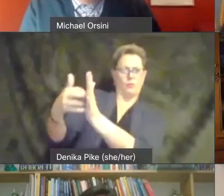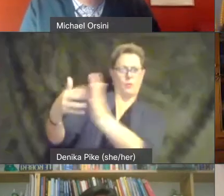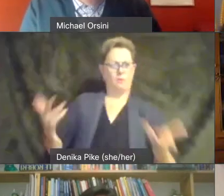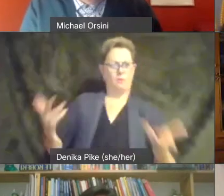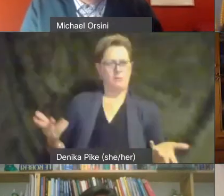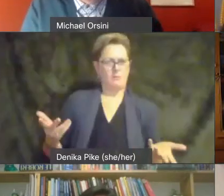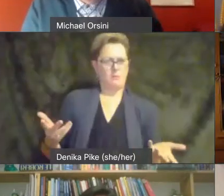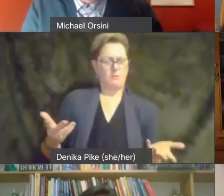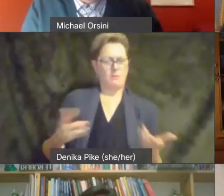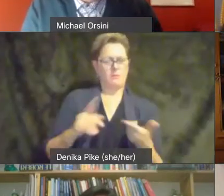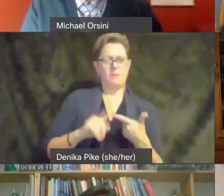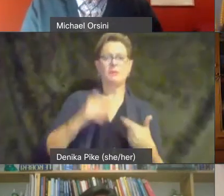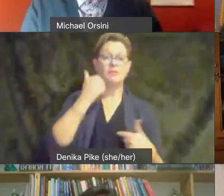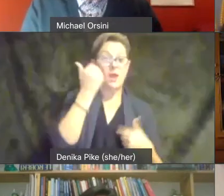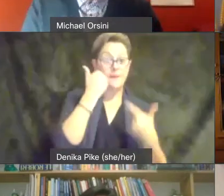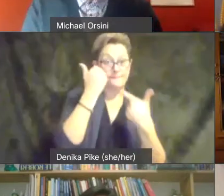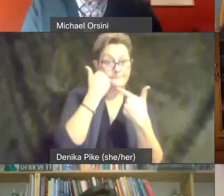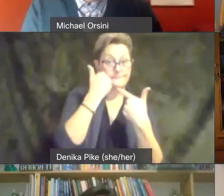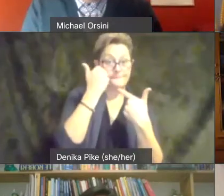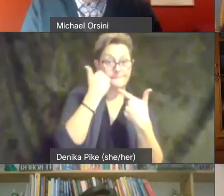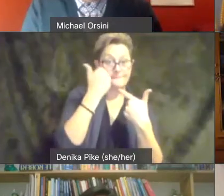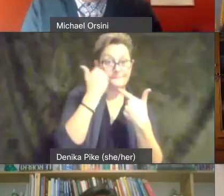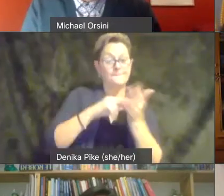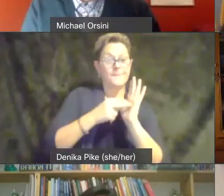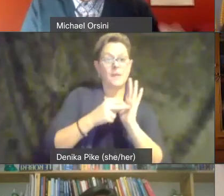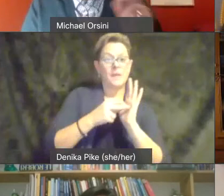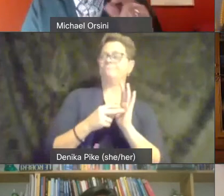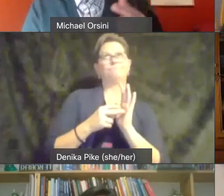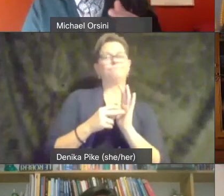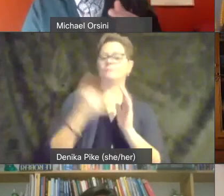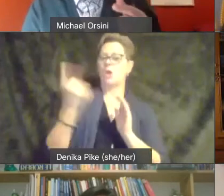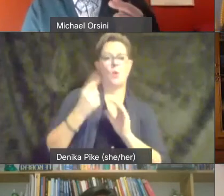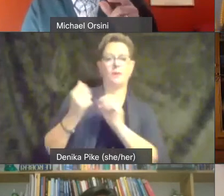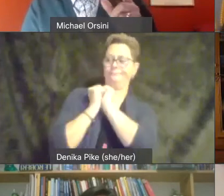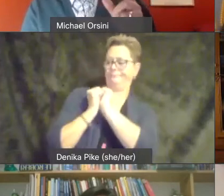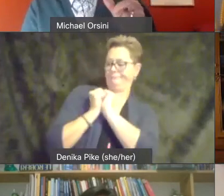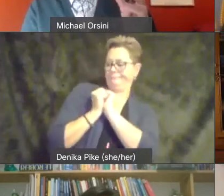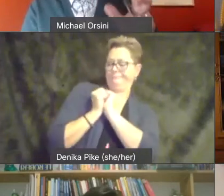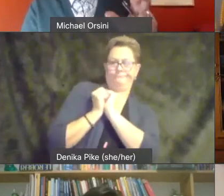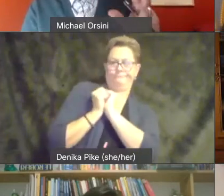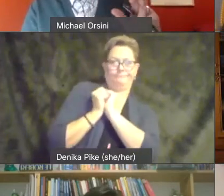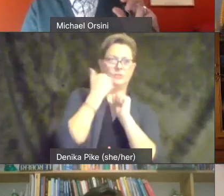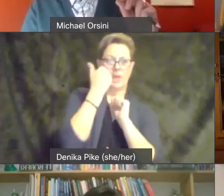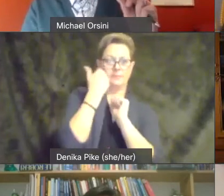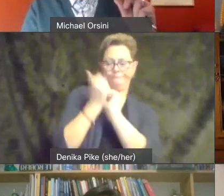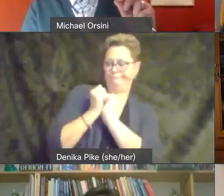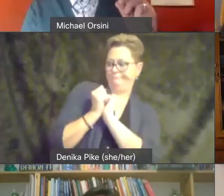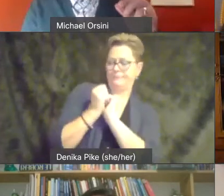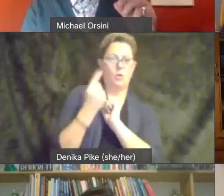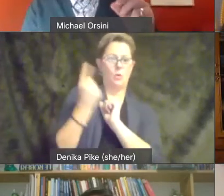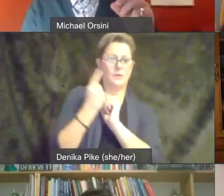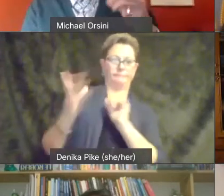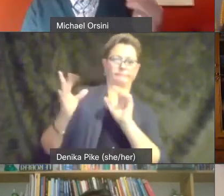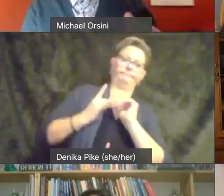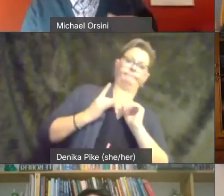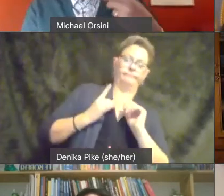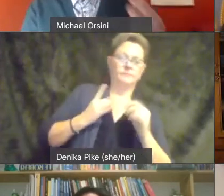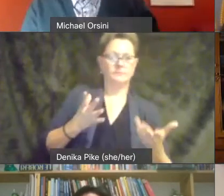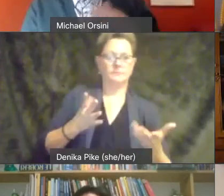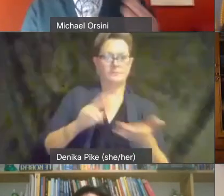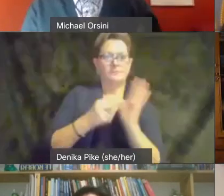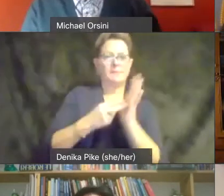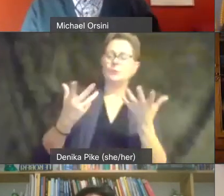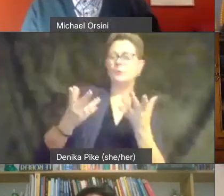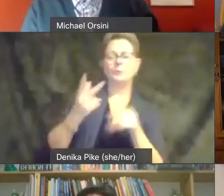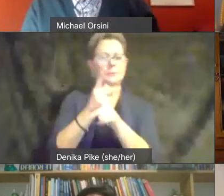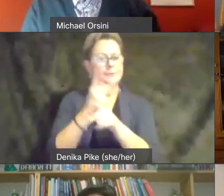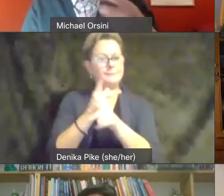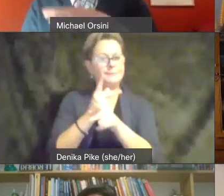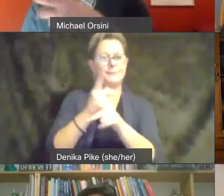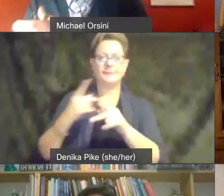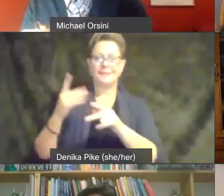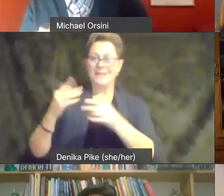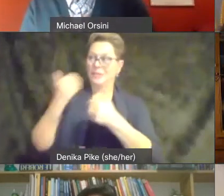Shane Shane has been called our constant companion, and it's an interesting 1 to study as a critical scholar, because it's like, it's slippery because it attaches itself to other emotions and then it transforms them.